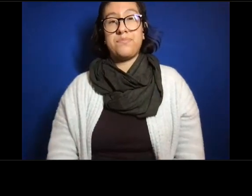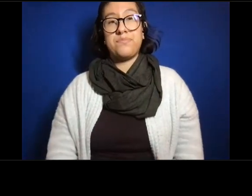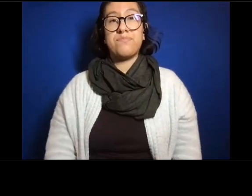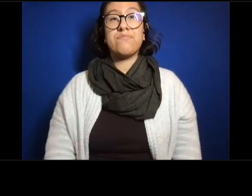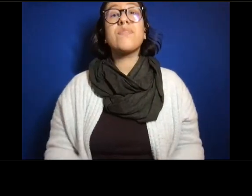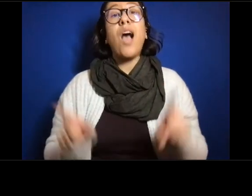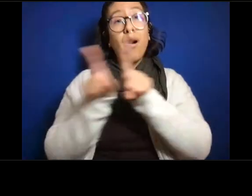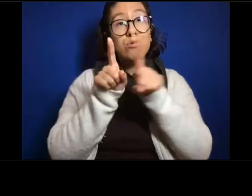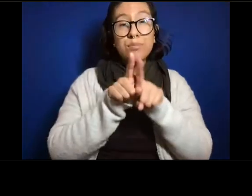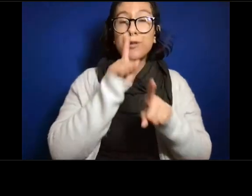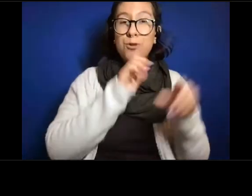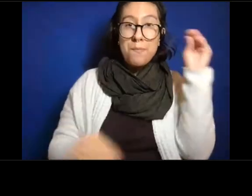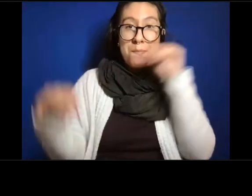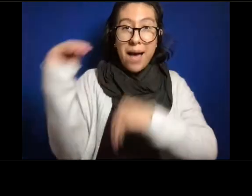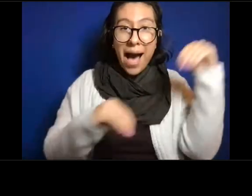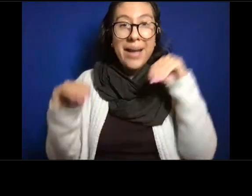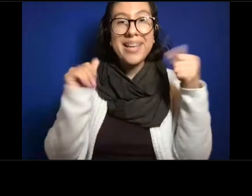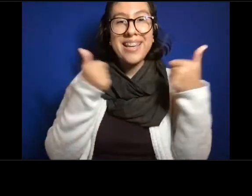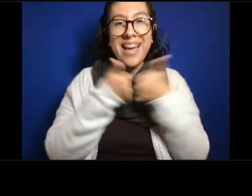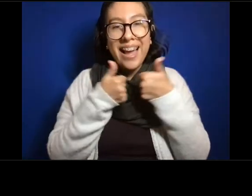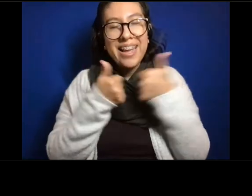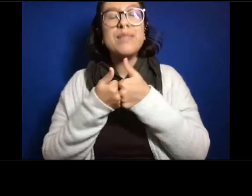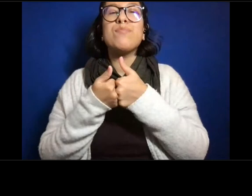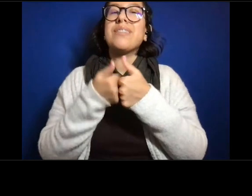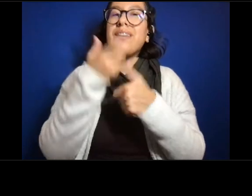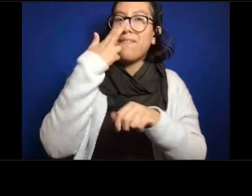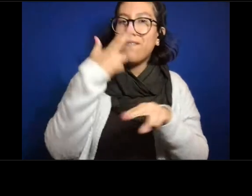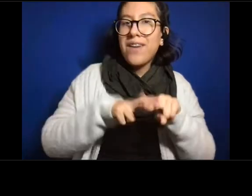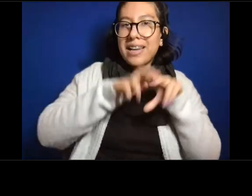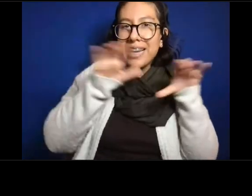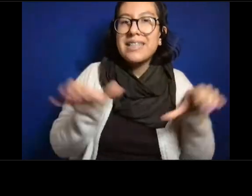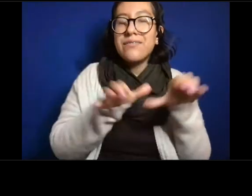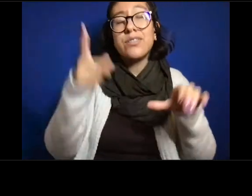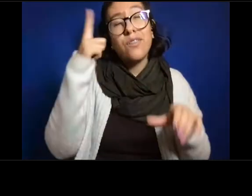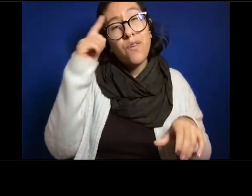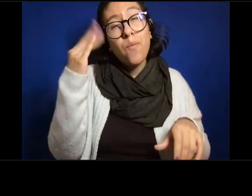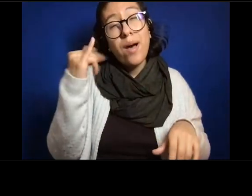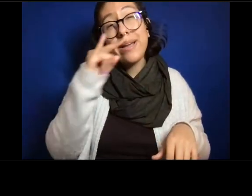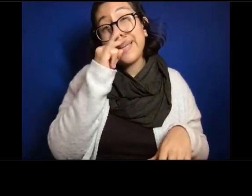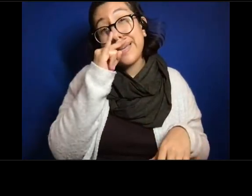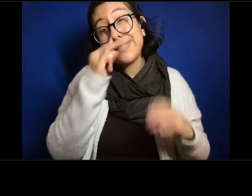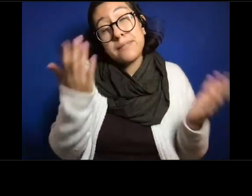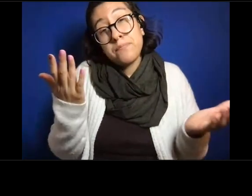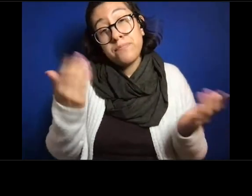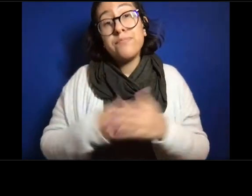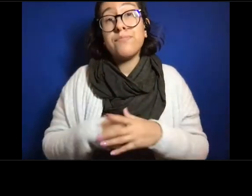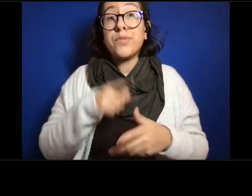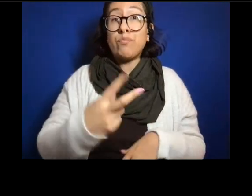and things to do for your kids, which I thought, sure if you're stuck in a storm for a couple of days